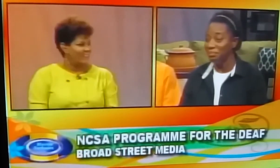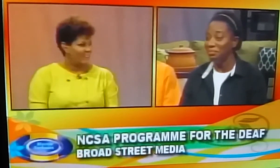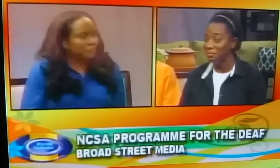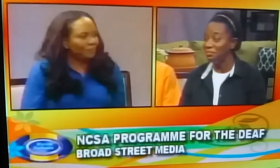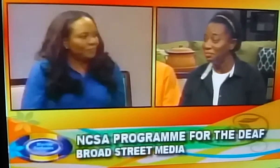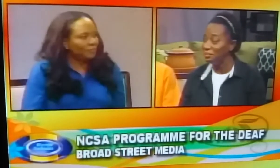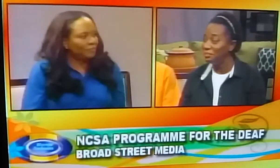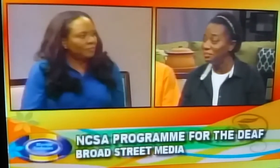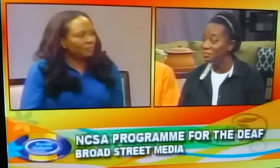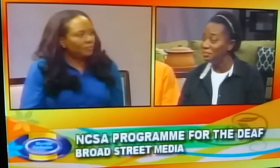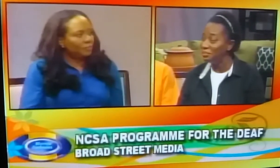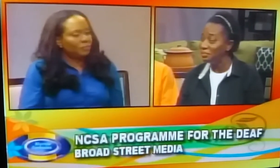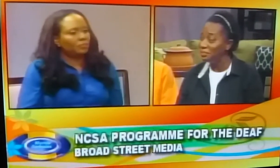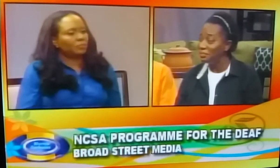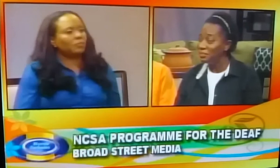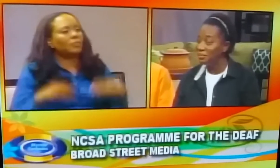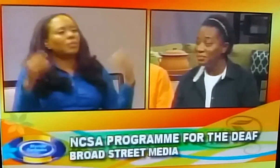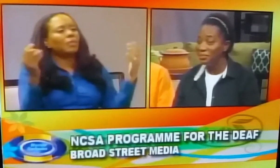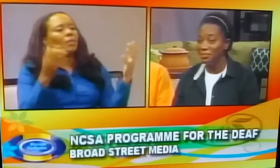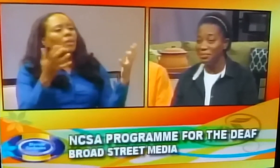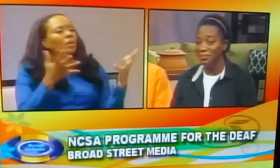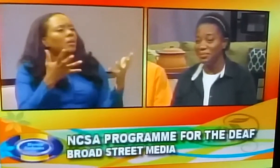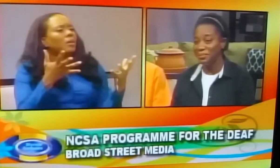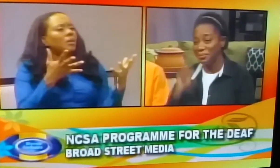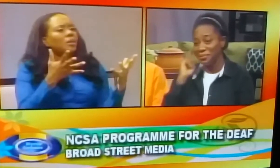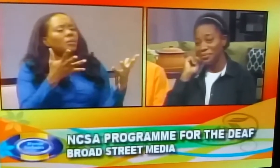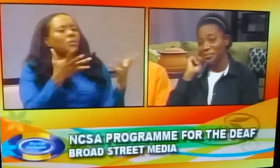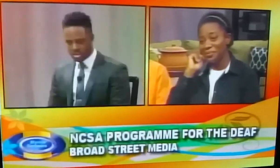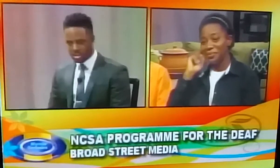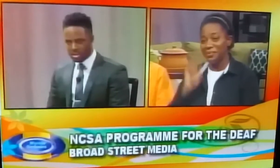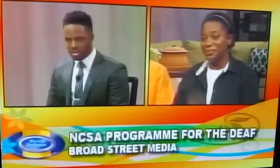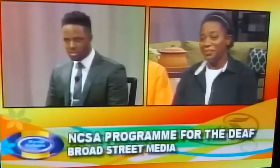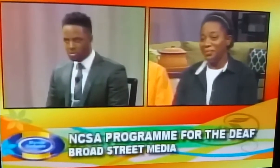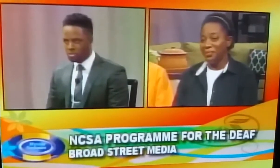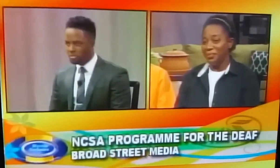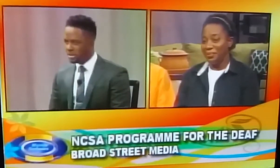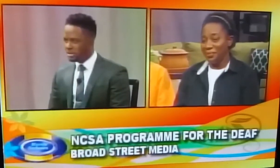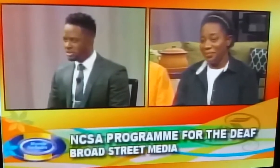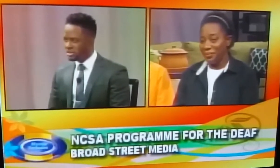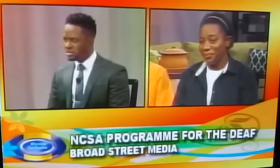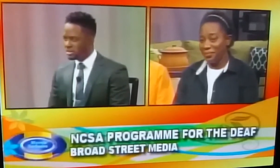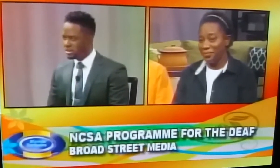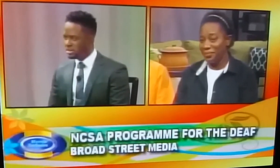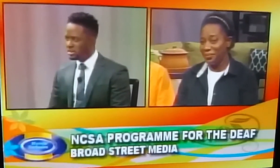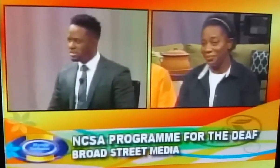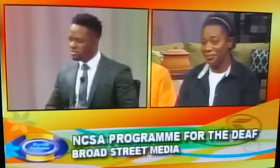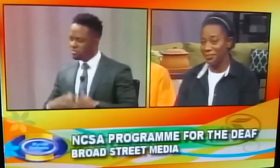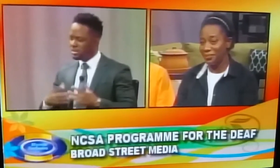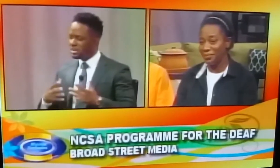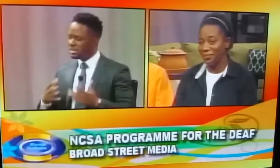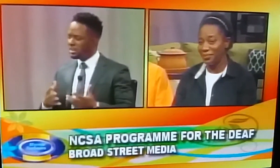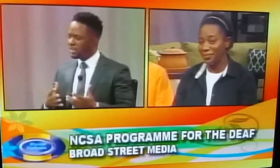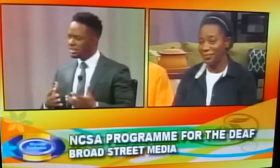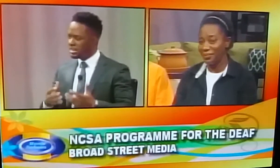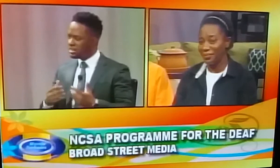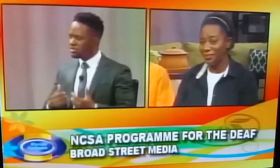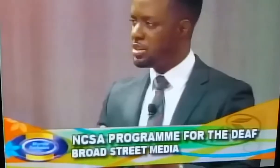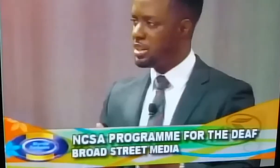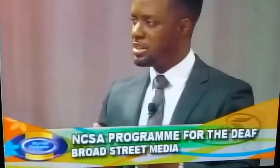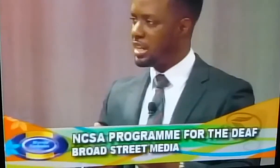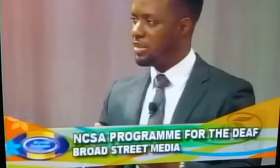message would you all like to send to employers who we see being deaf as a hindrance instead of